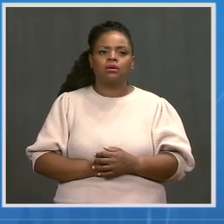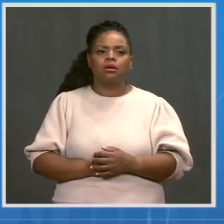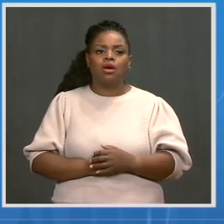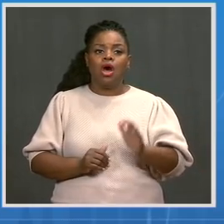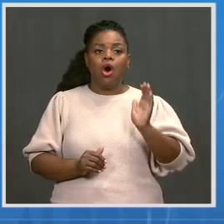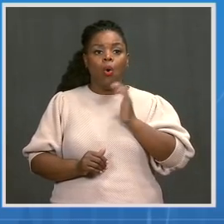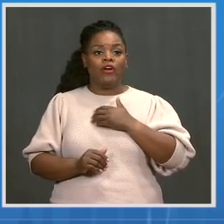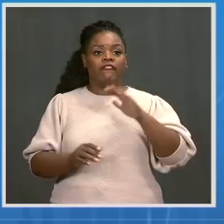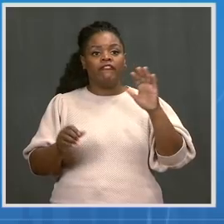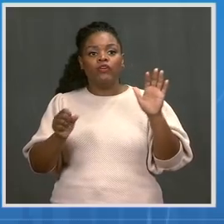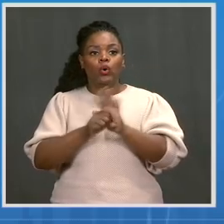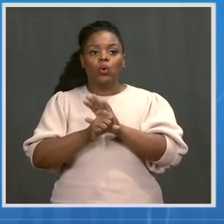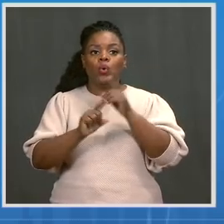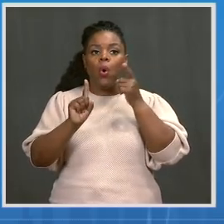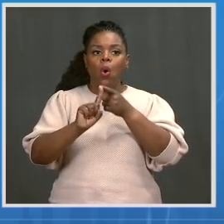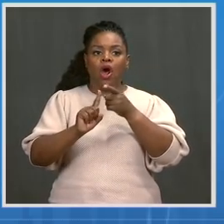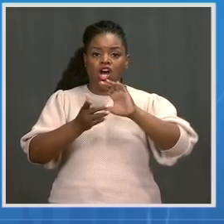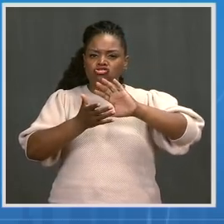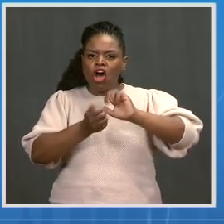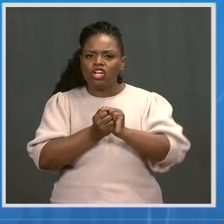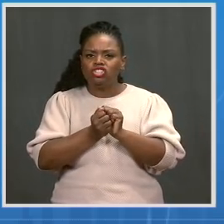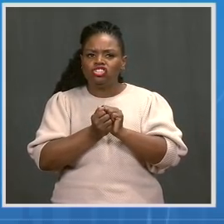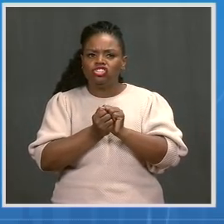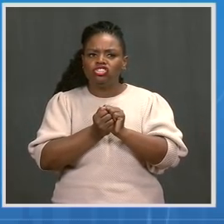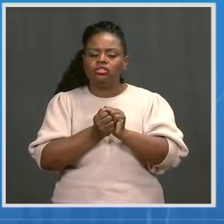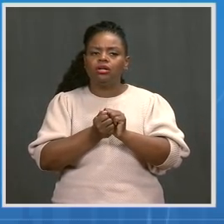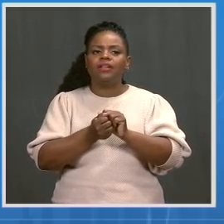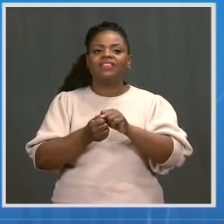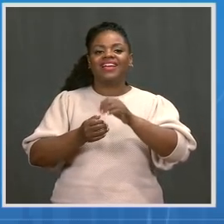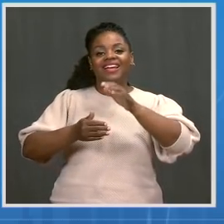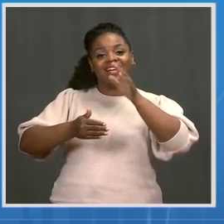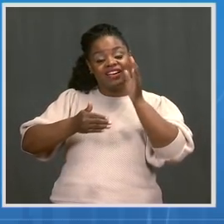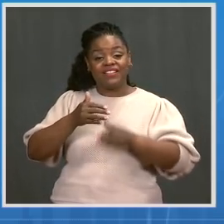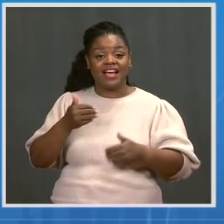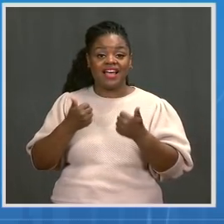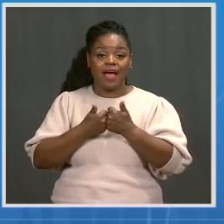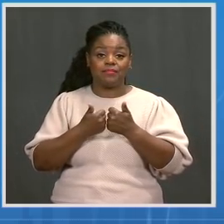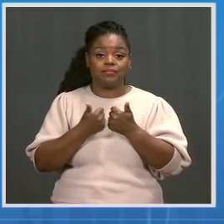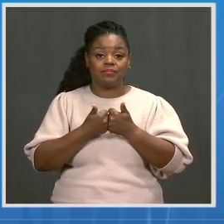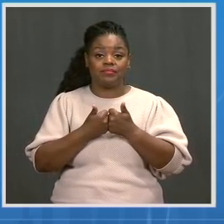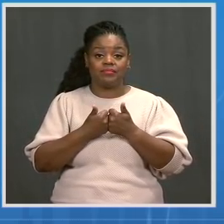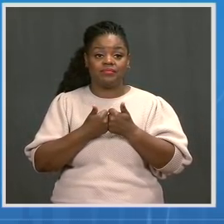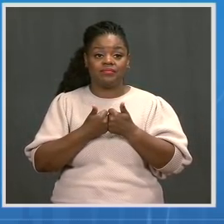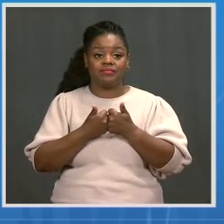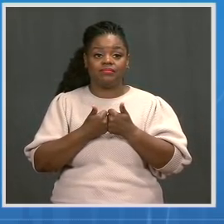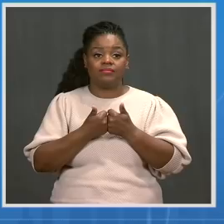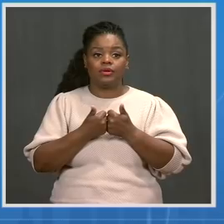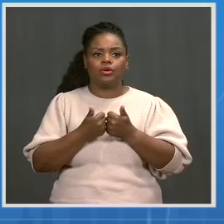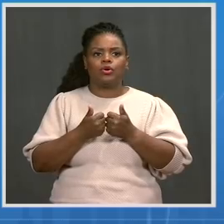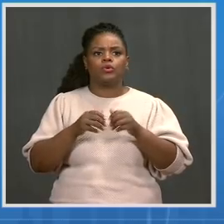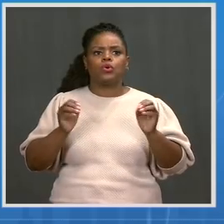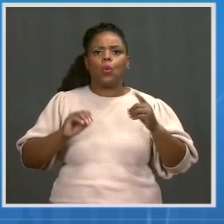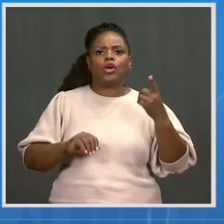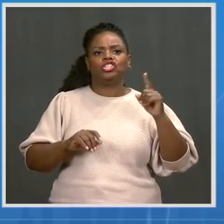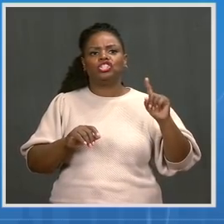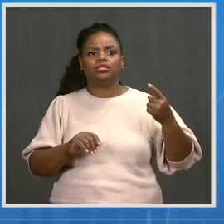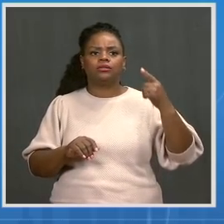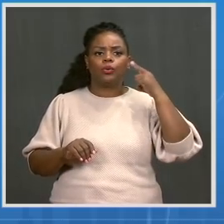and that's the endgame that I showed on my first slide. So no one should think that when we reach this 70 percent